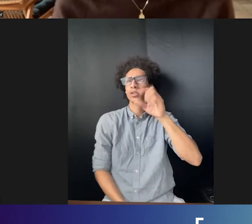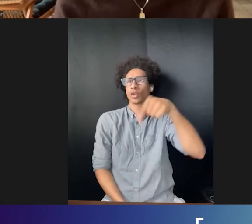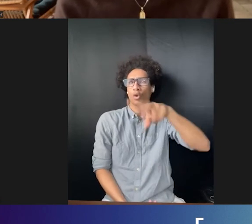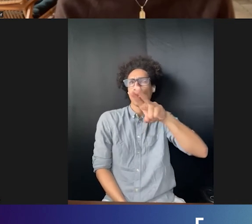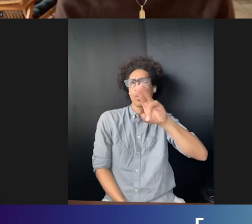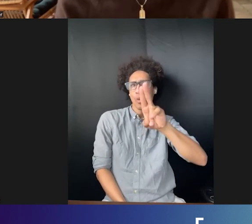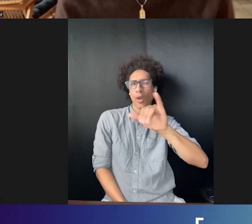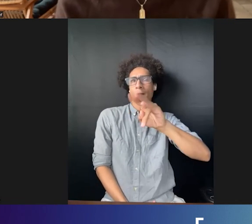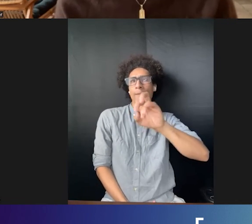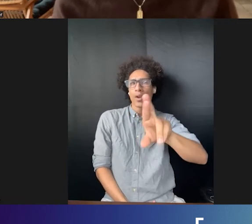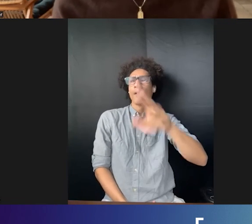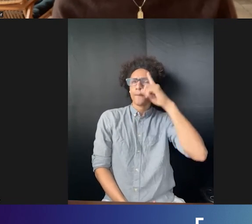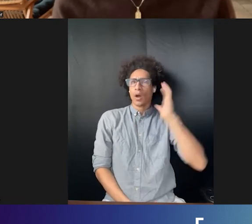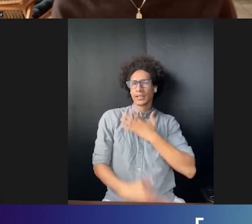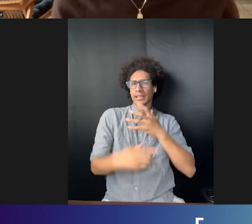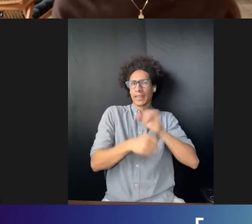And it you know, but it wasn't the one